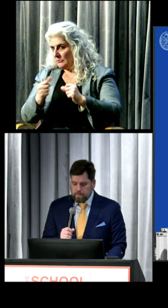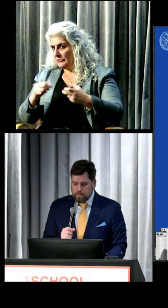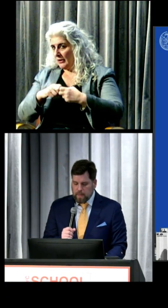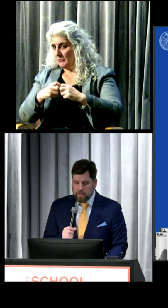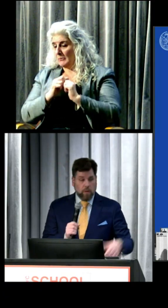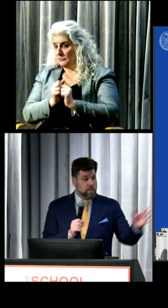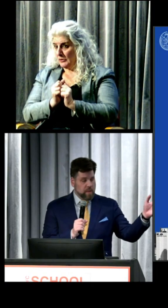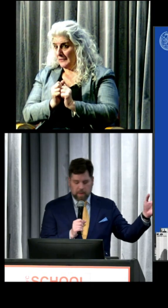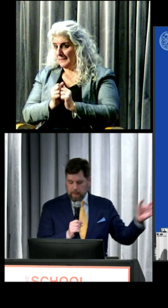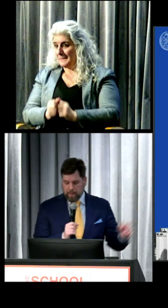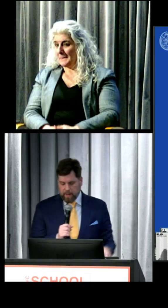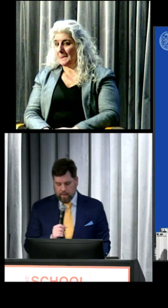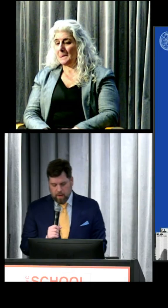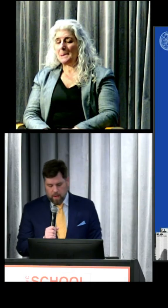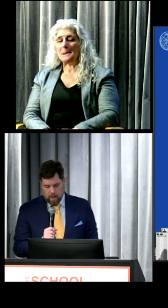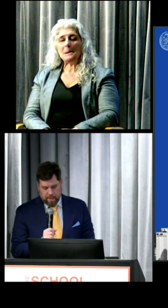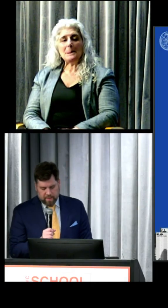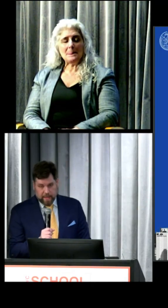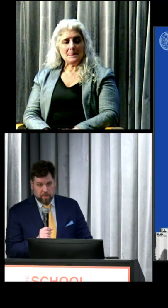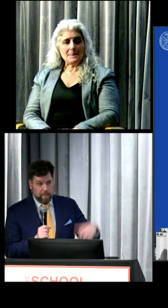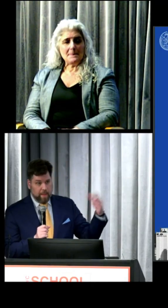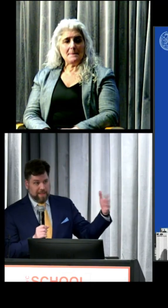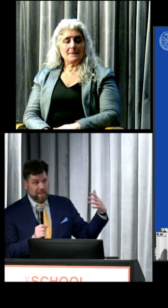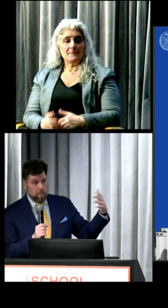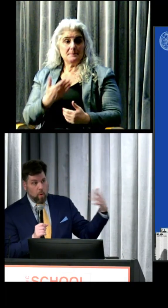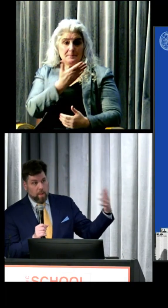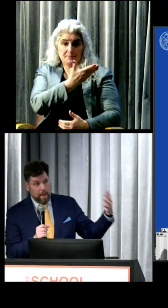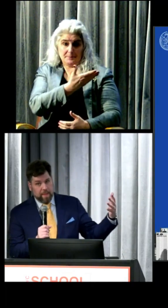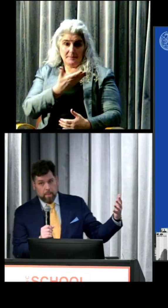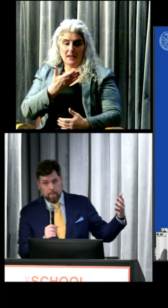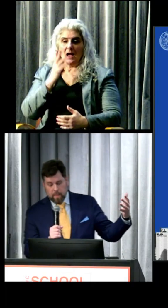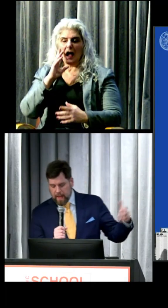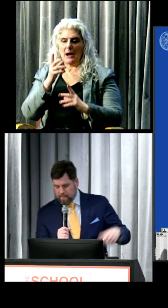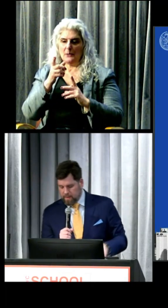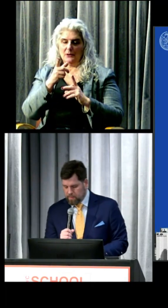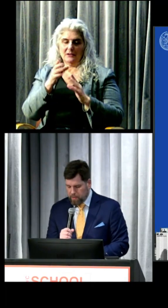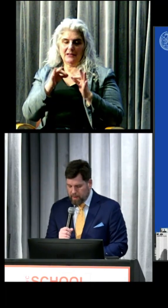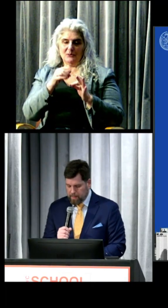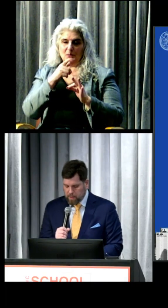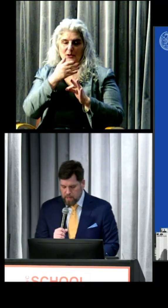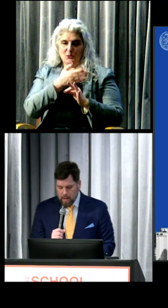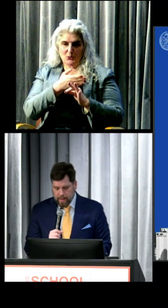So thank you and welcome. Thank you to BetaNYC for an unbelievably thoughtful and well designed event.